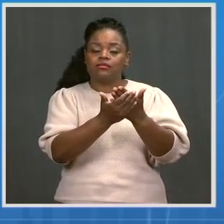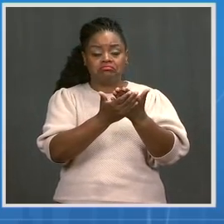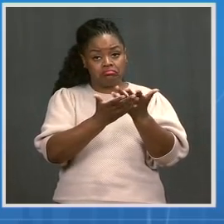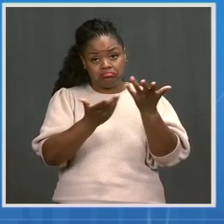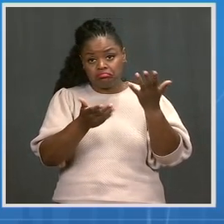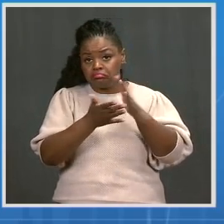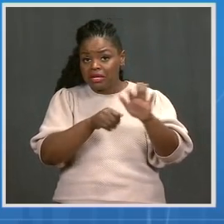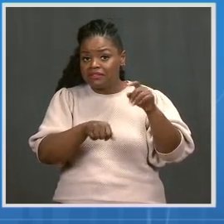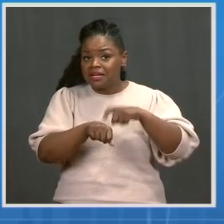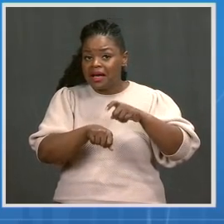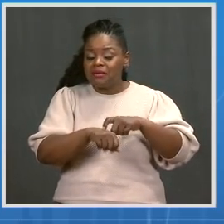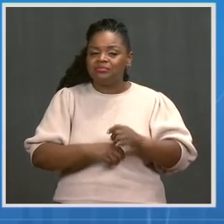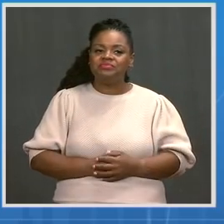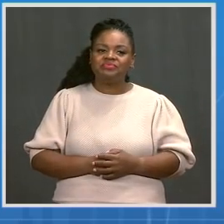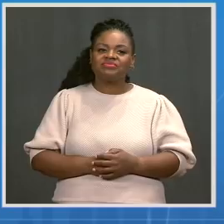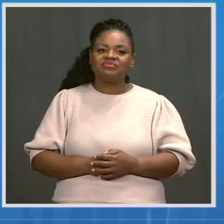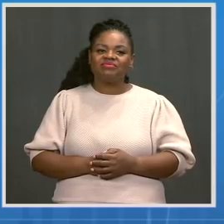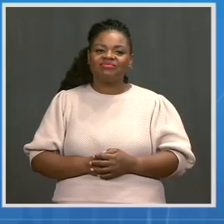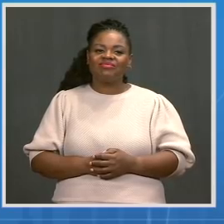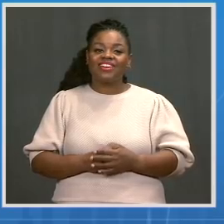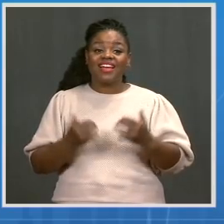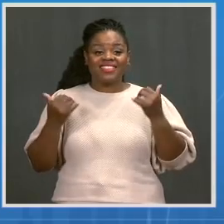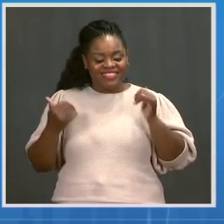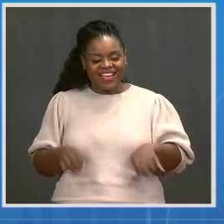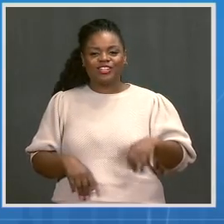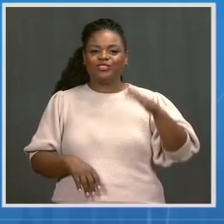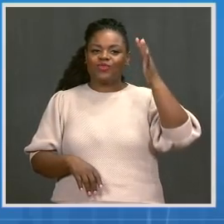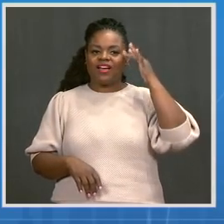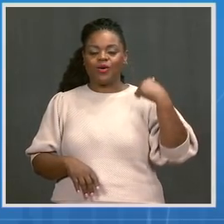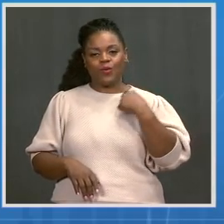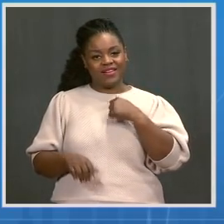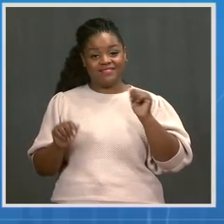And here's why we are able to do so: Since the President took office,